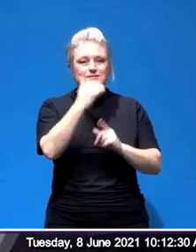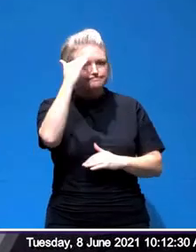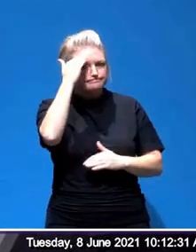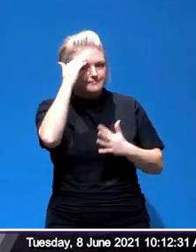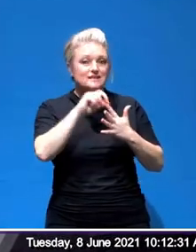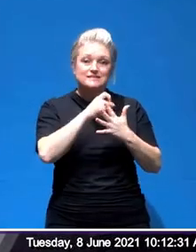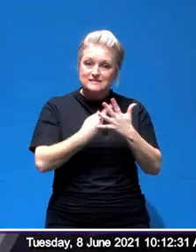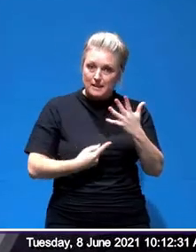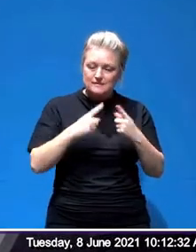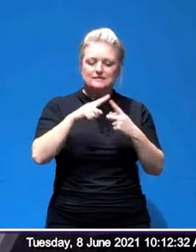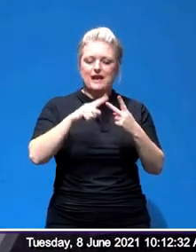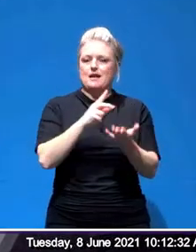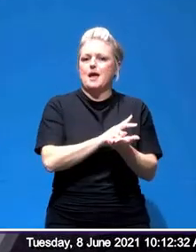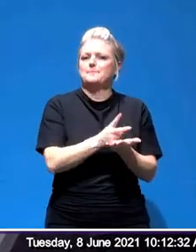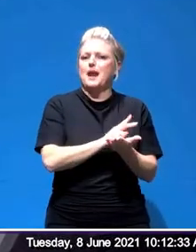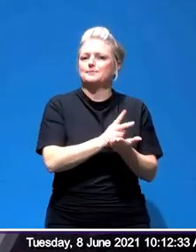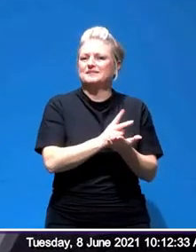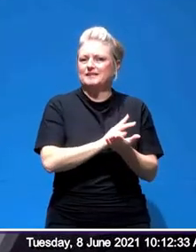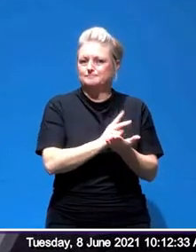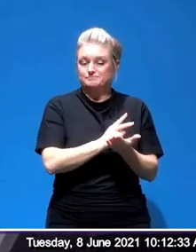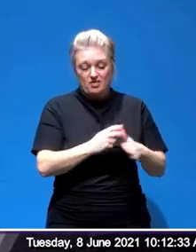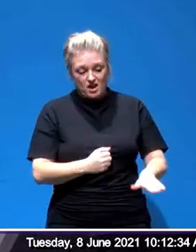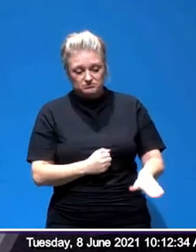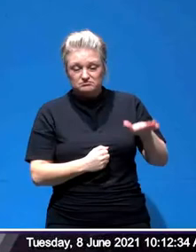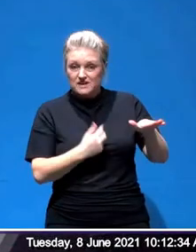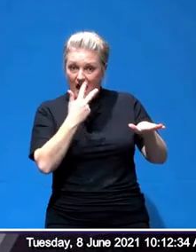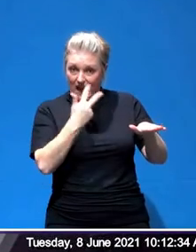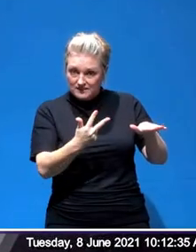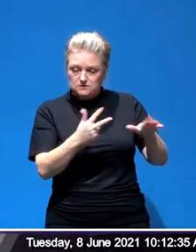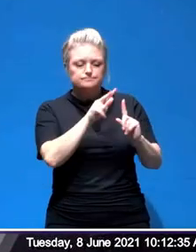It was another four years before Daniel was diagnosed with autism.